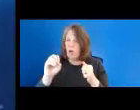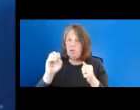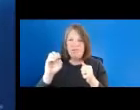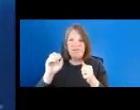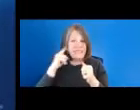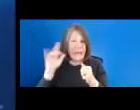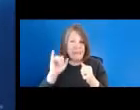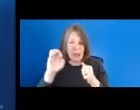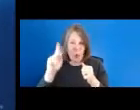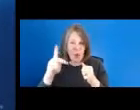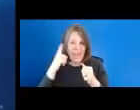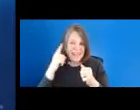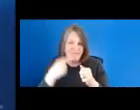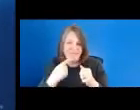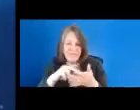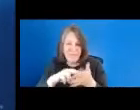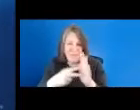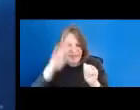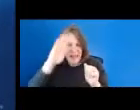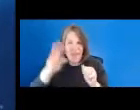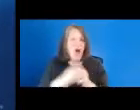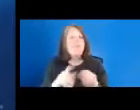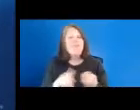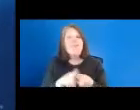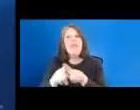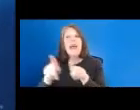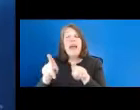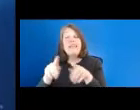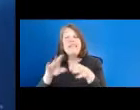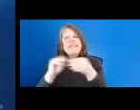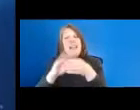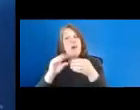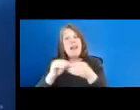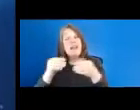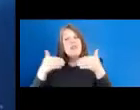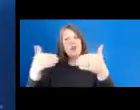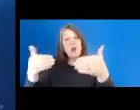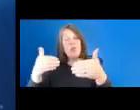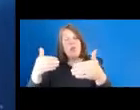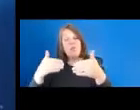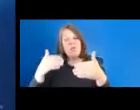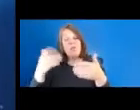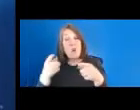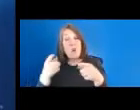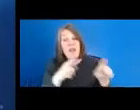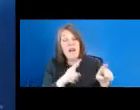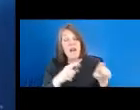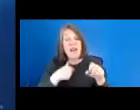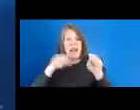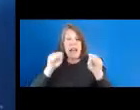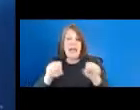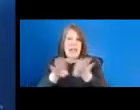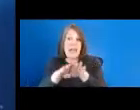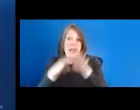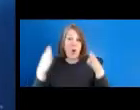16:35:18 As the content is going on, I can open and scroll through the content boxes.